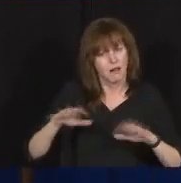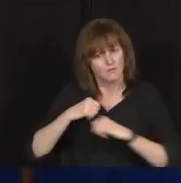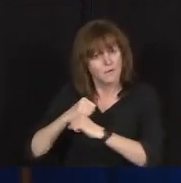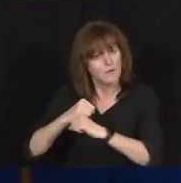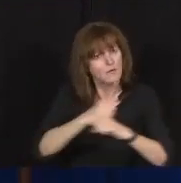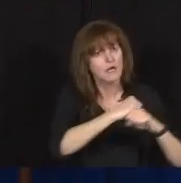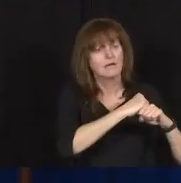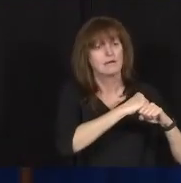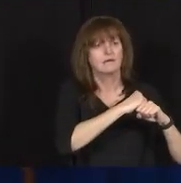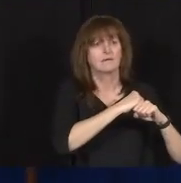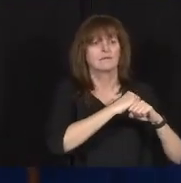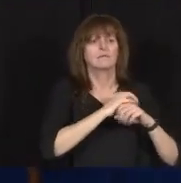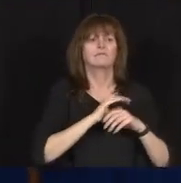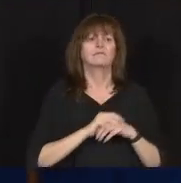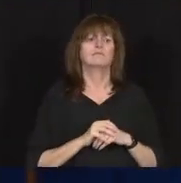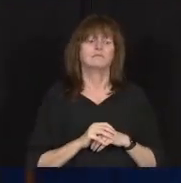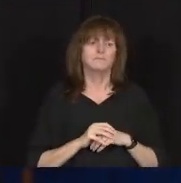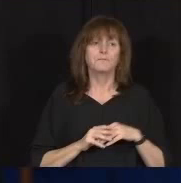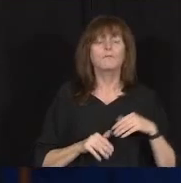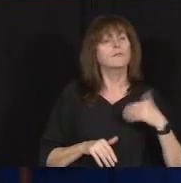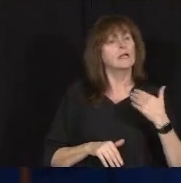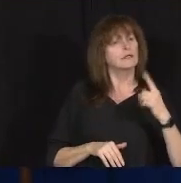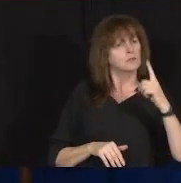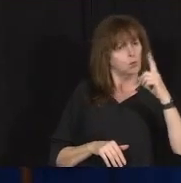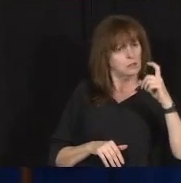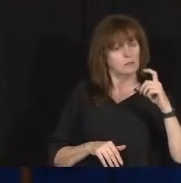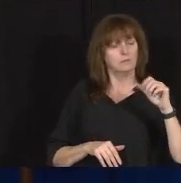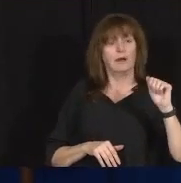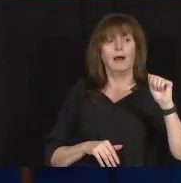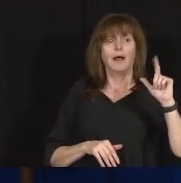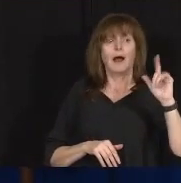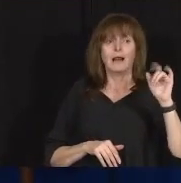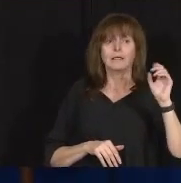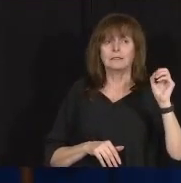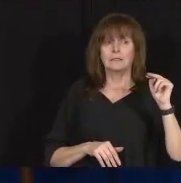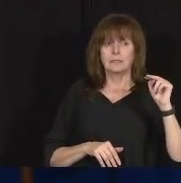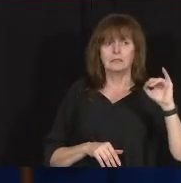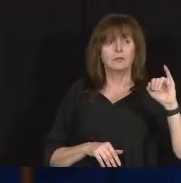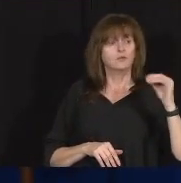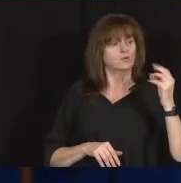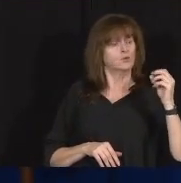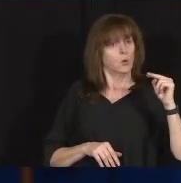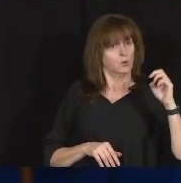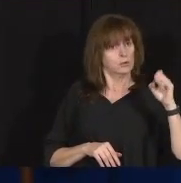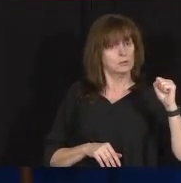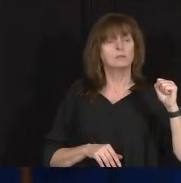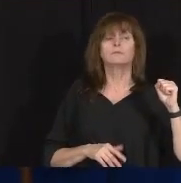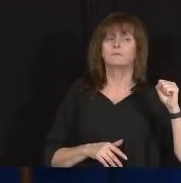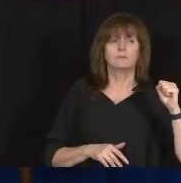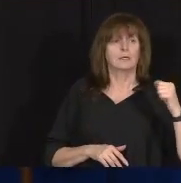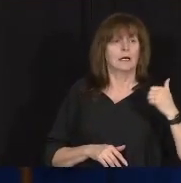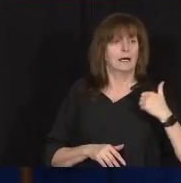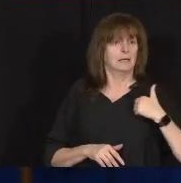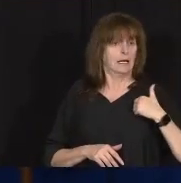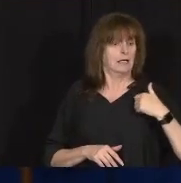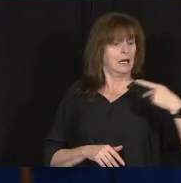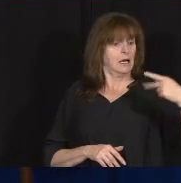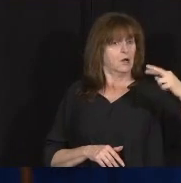and protect the most vulnerable in Ontario. Next question. Next question from Allison Jones -- please go ahead. Hi premier, just a follow-up